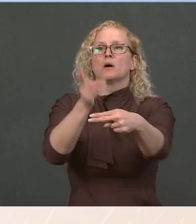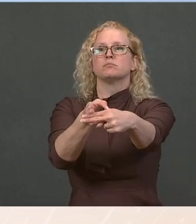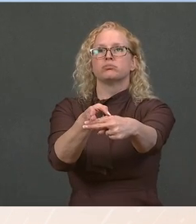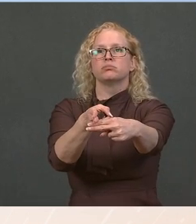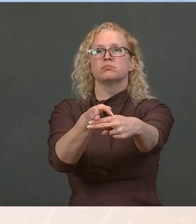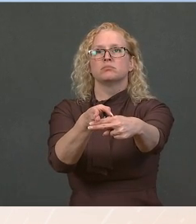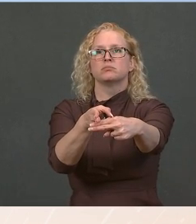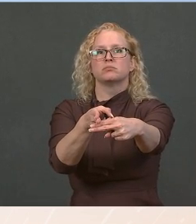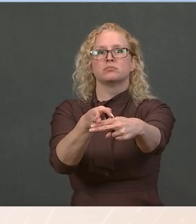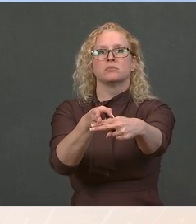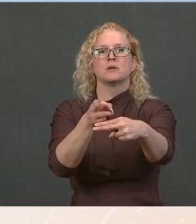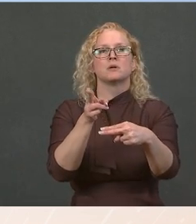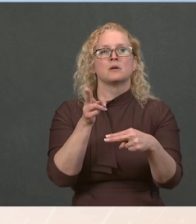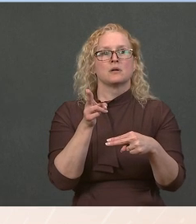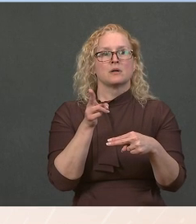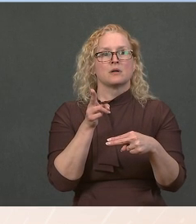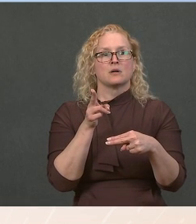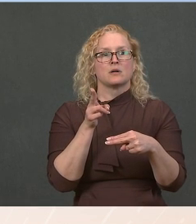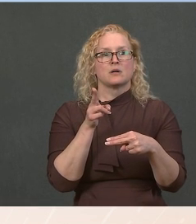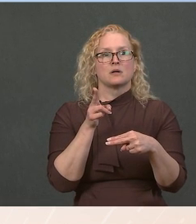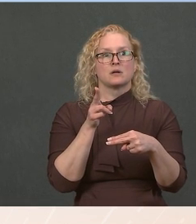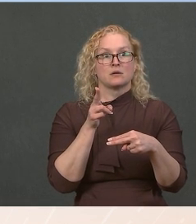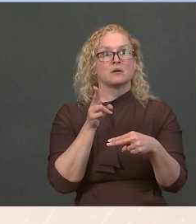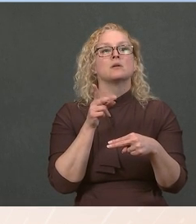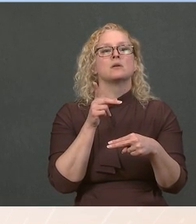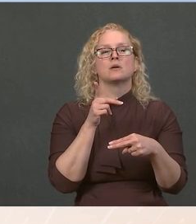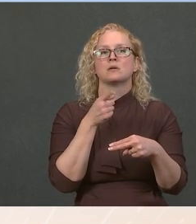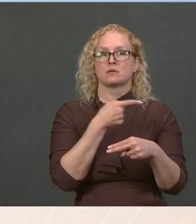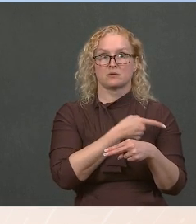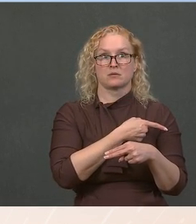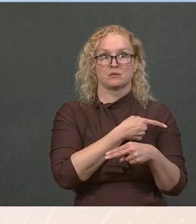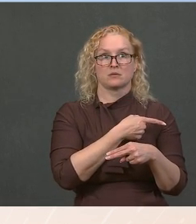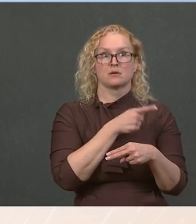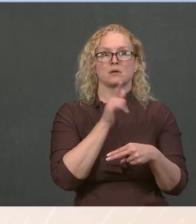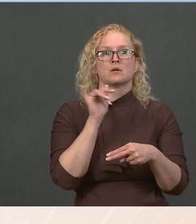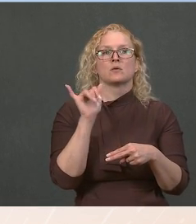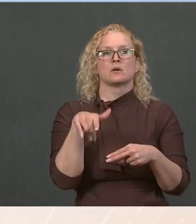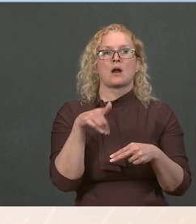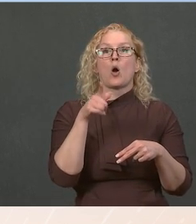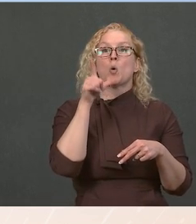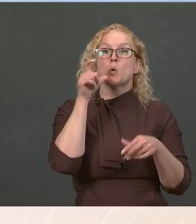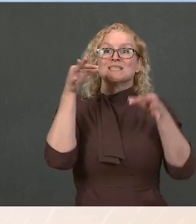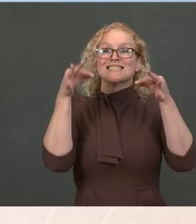is determined by the White House Medical Unit, and it is in line with the CDC guidance.